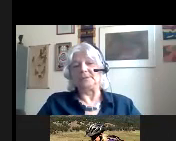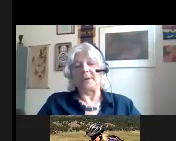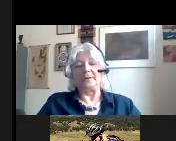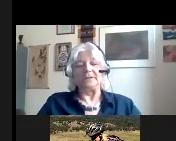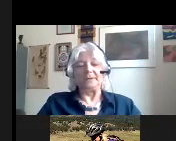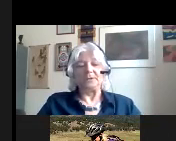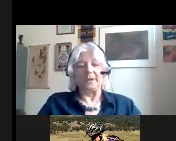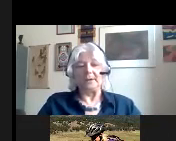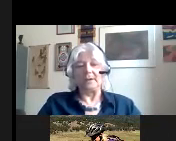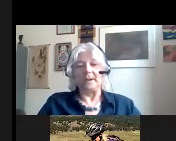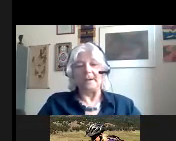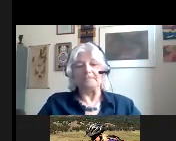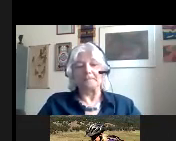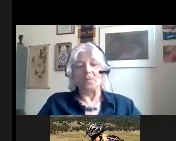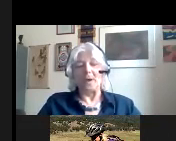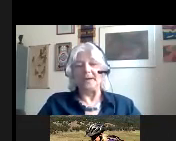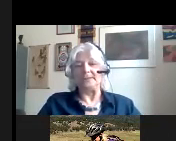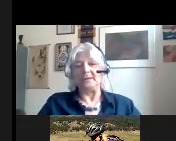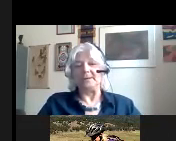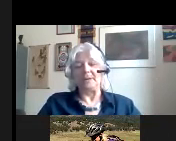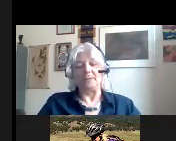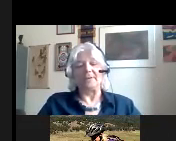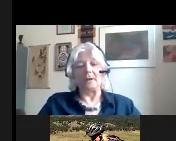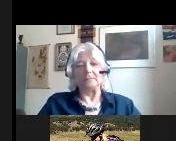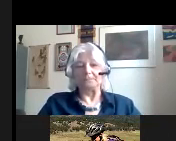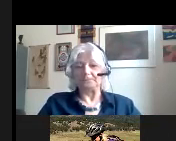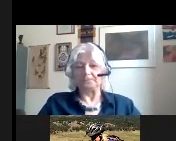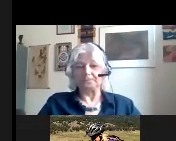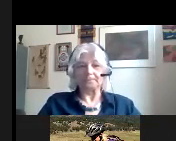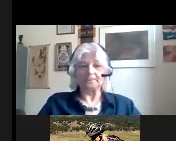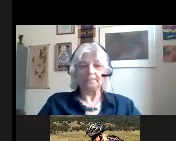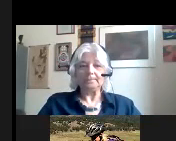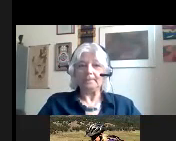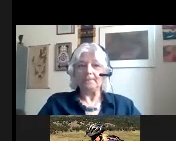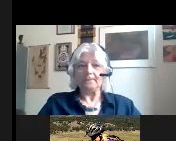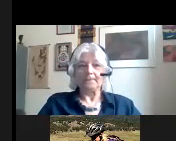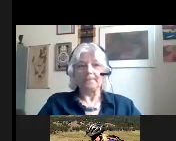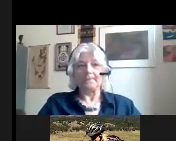between whites and people of color.